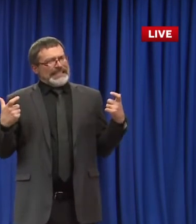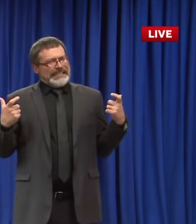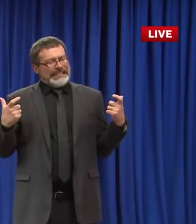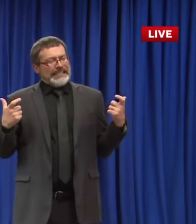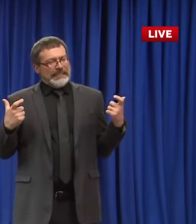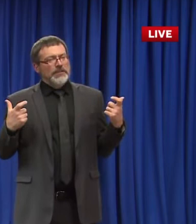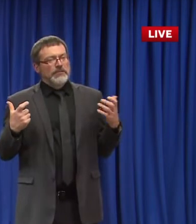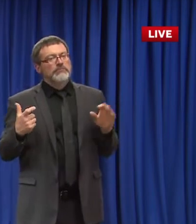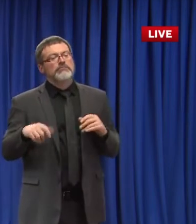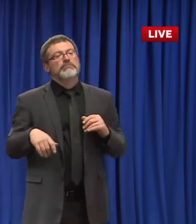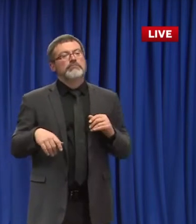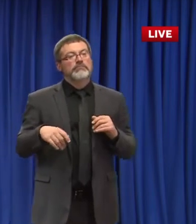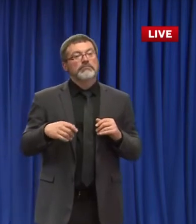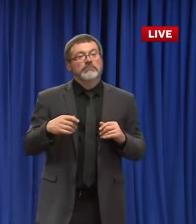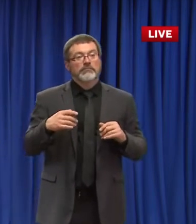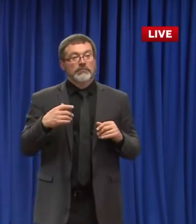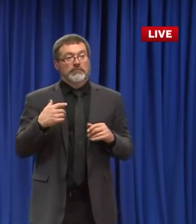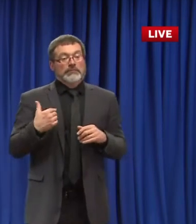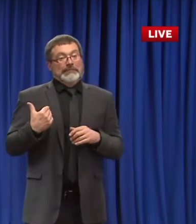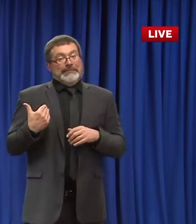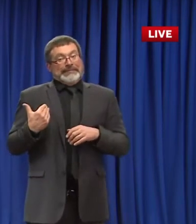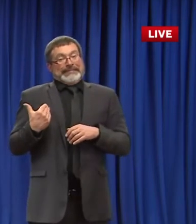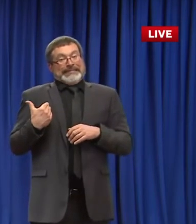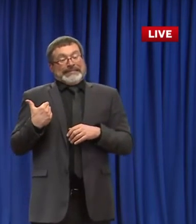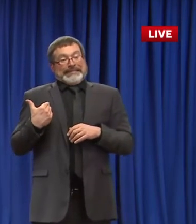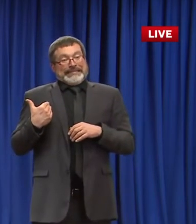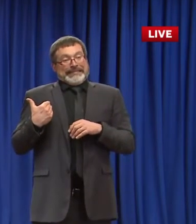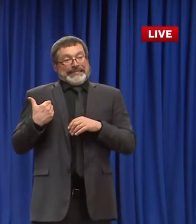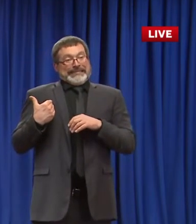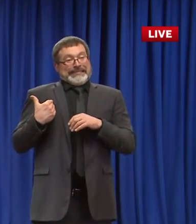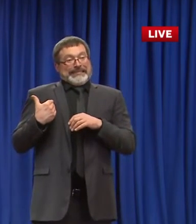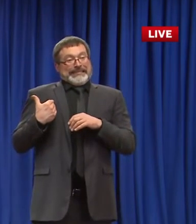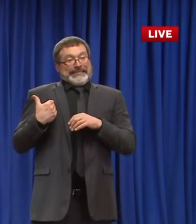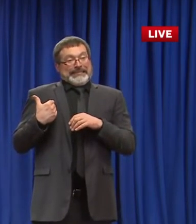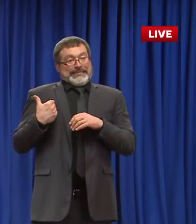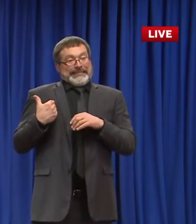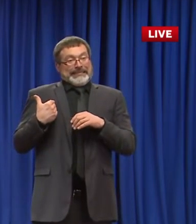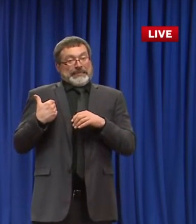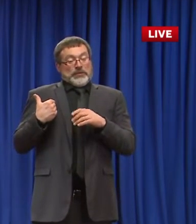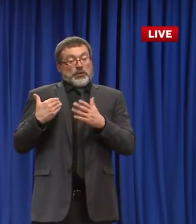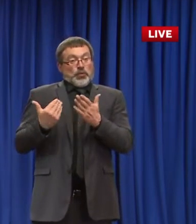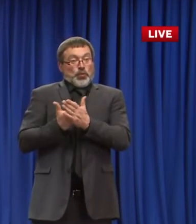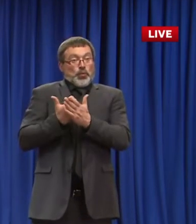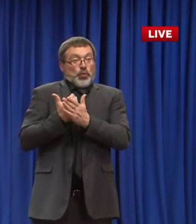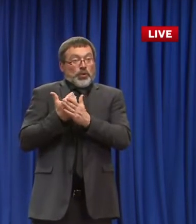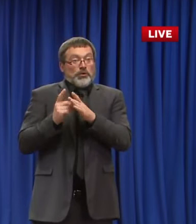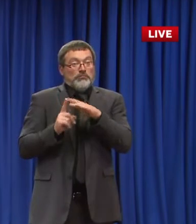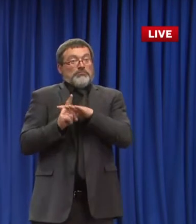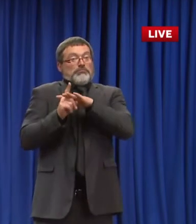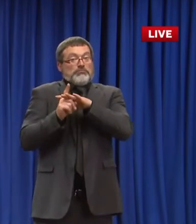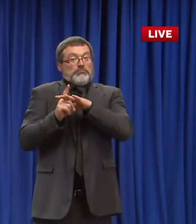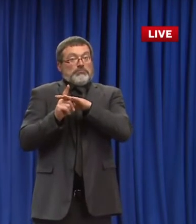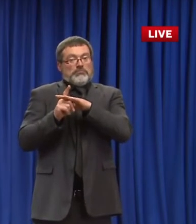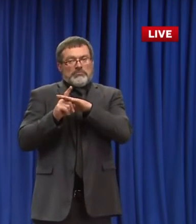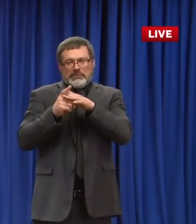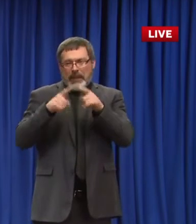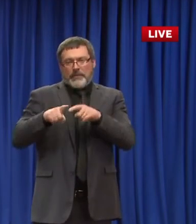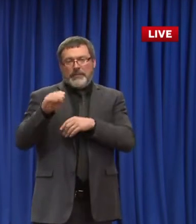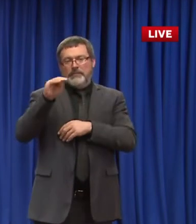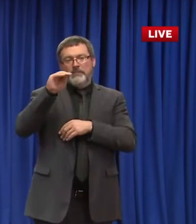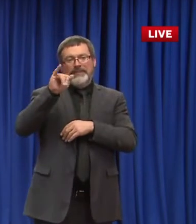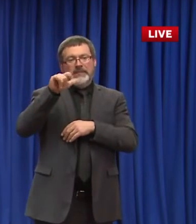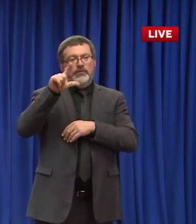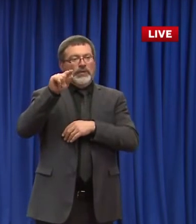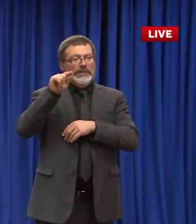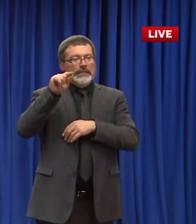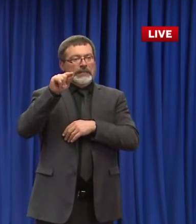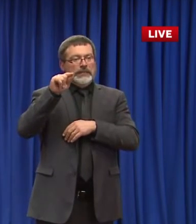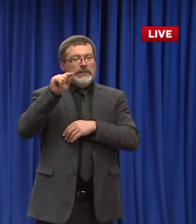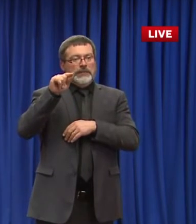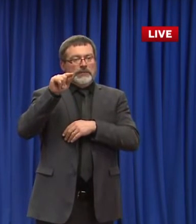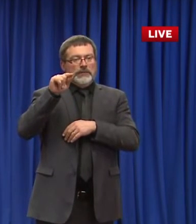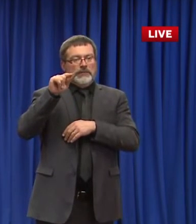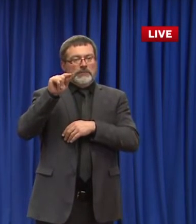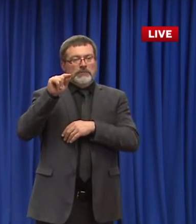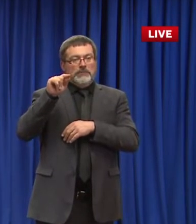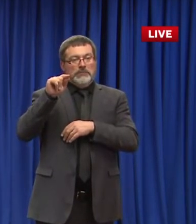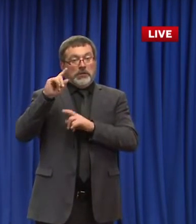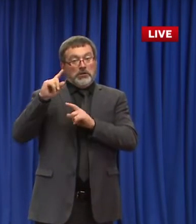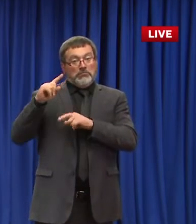SO SO THOSE NUMBERS ARE RELATIVE RIGHT THERE LOT LAST ONSET OF ILLNESS WAS MAY 20TH, SO A COUPLE DAYS AGO, SO THAT THAT’S THAT’S GOOD.